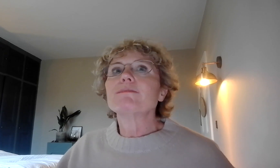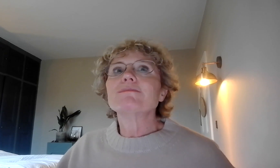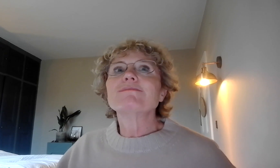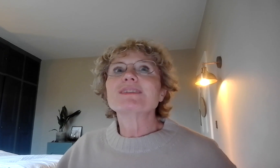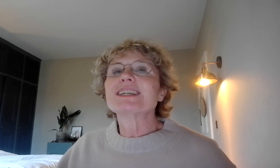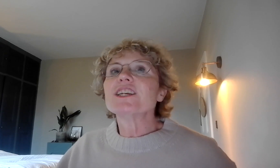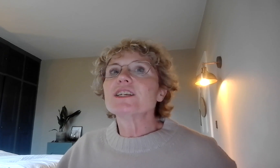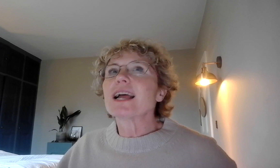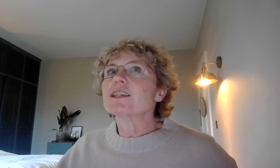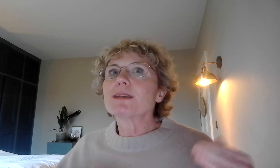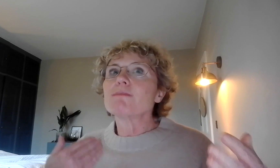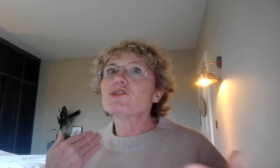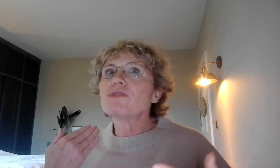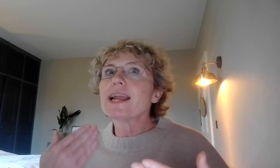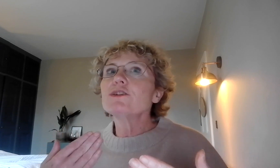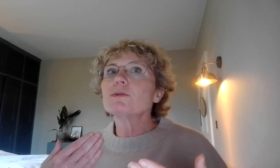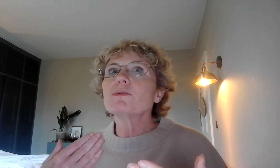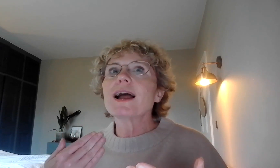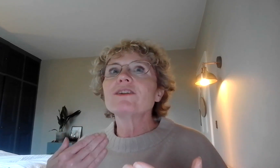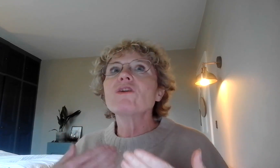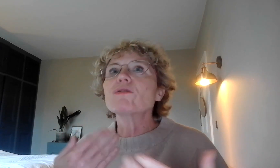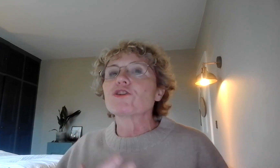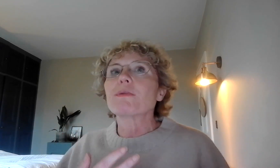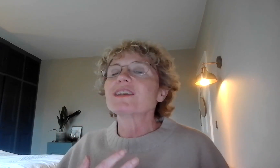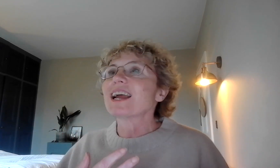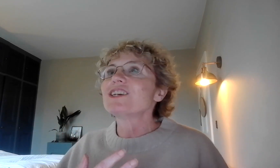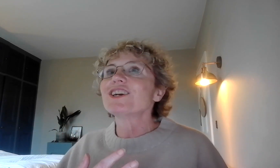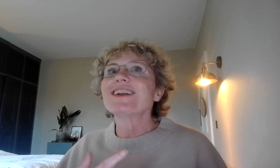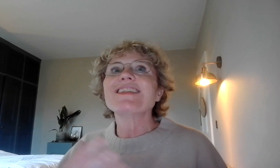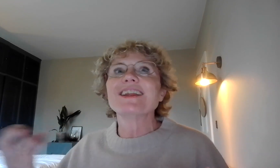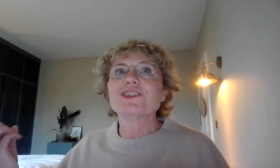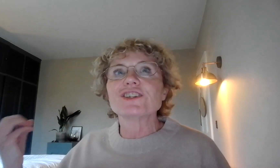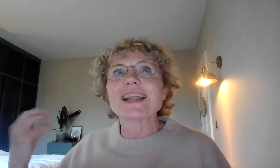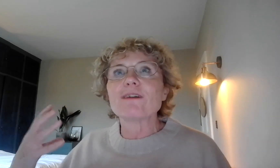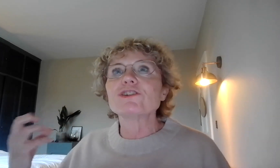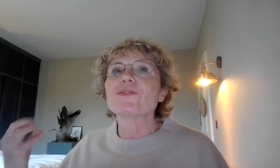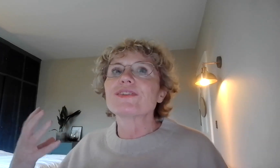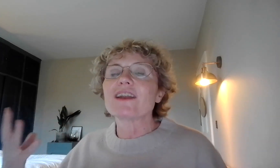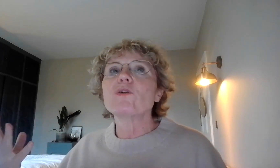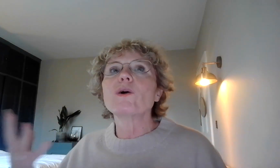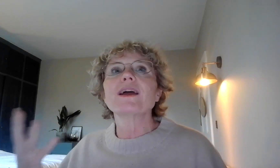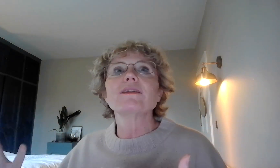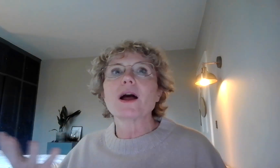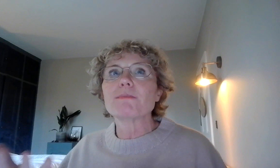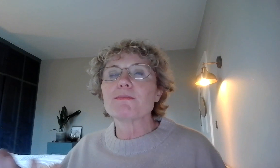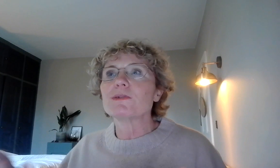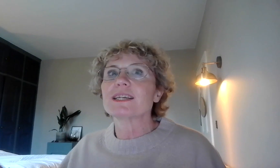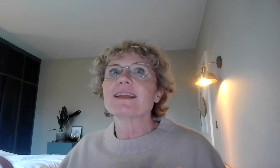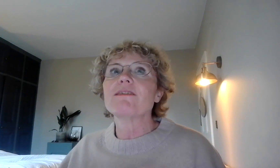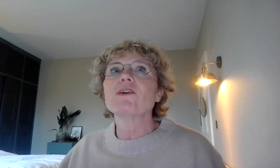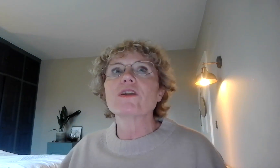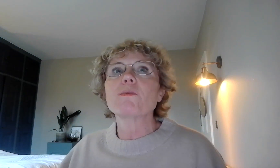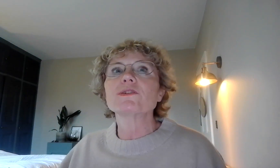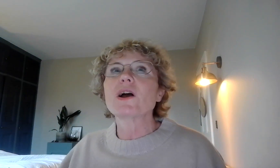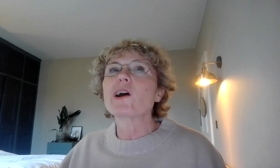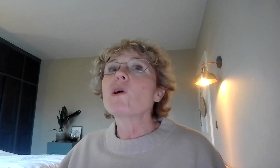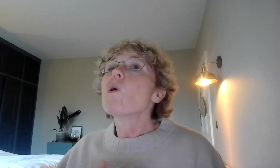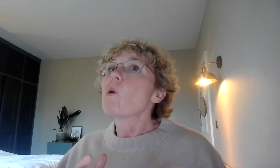Stations, like — sometimes trains will not stop at a station and it's just announced on the tannoy, and people will sit there and not know what's going on.